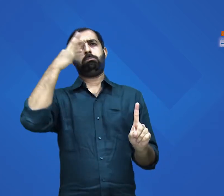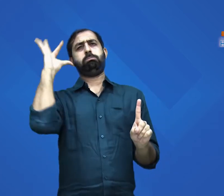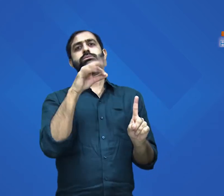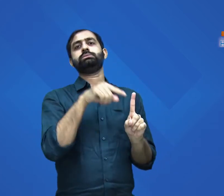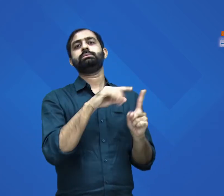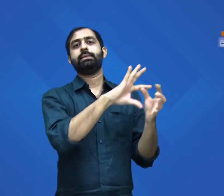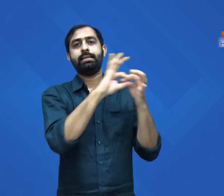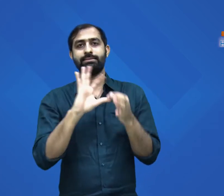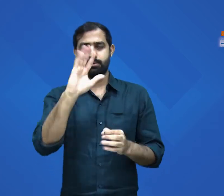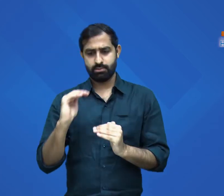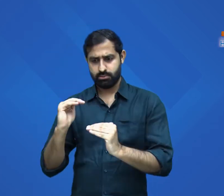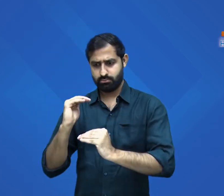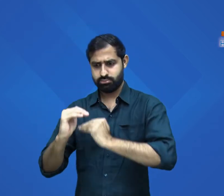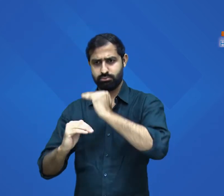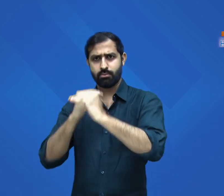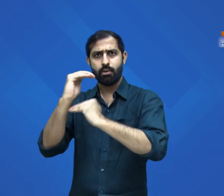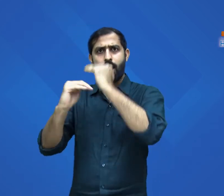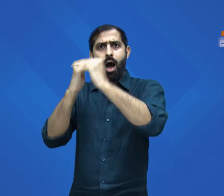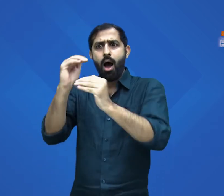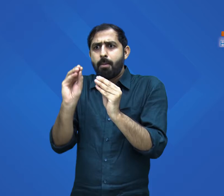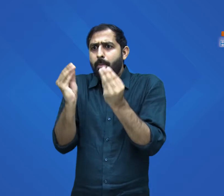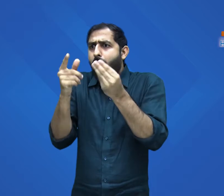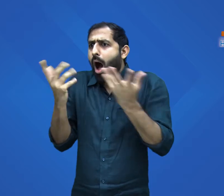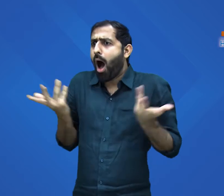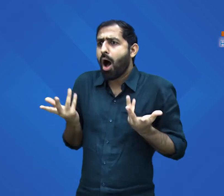So it is important to put efforts for the growth and development.